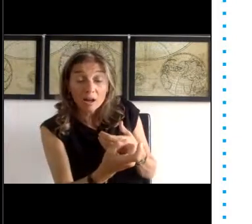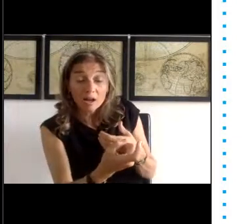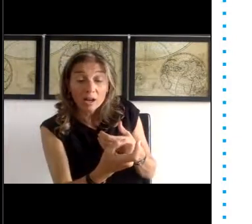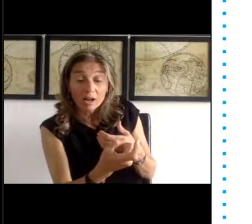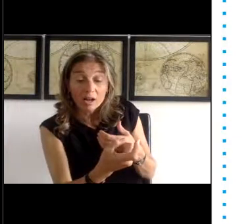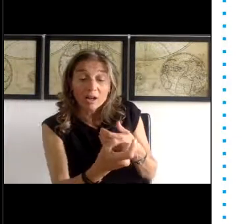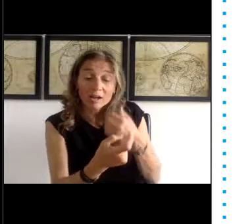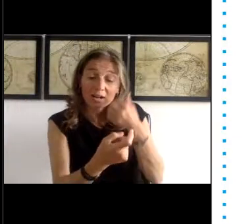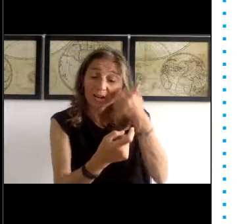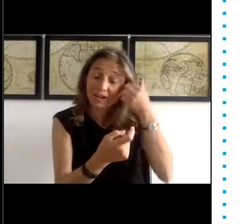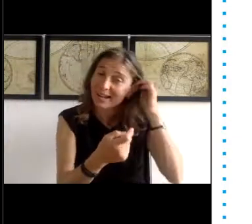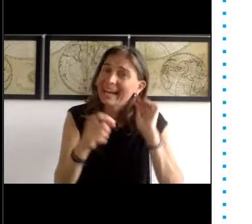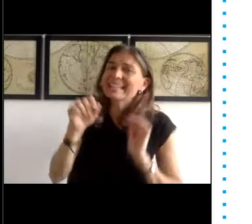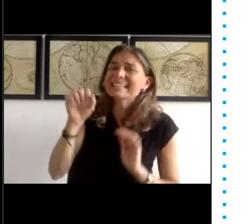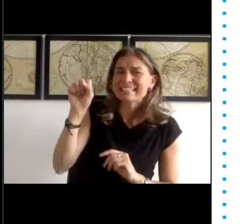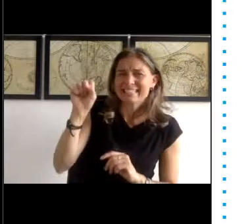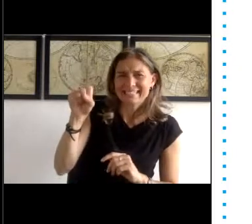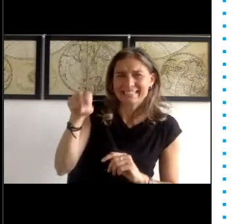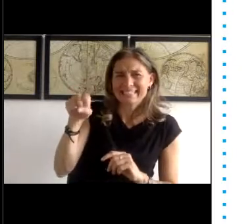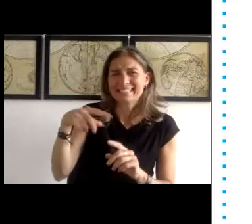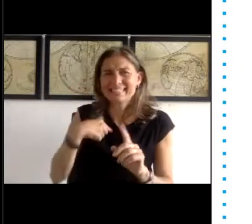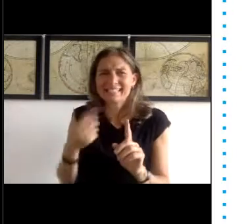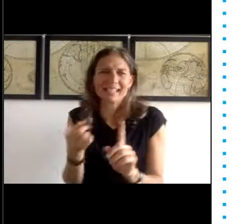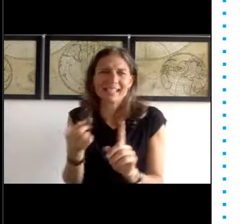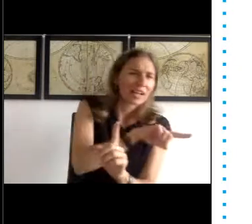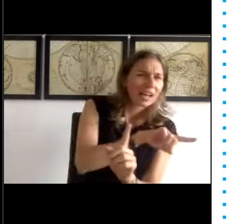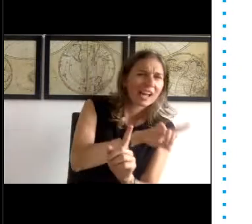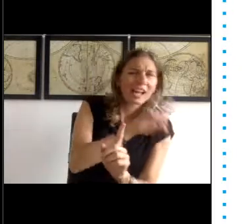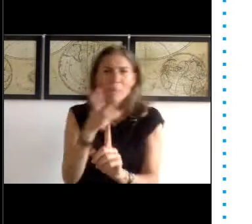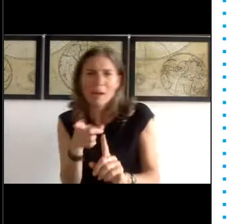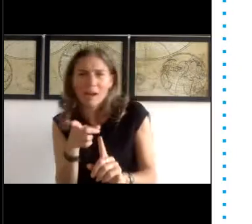aimed at Marta. I says: Marta and all, I hope you are doing well.